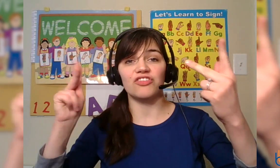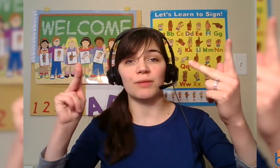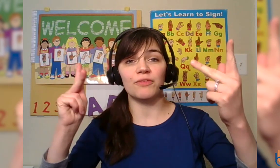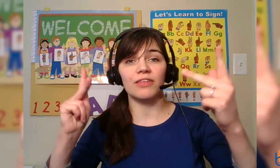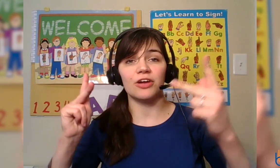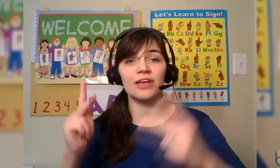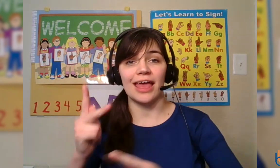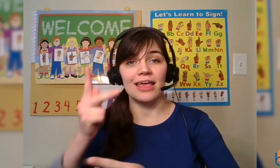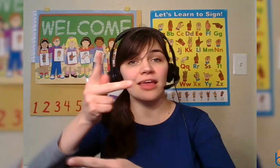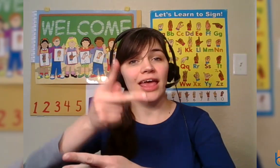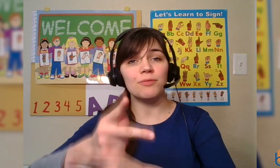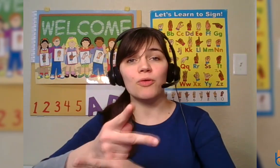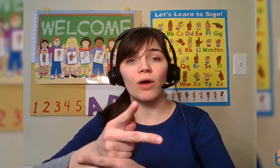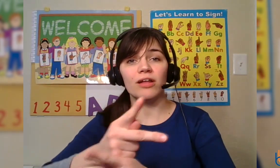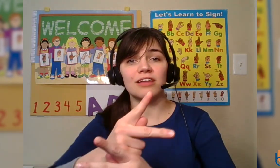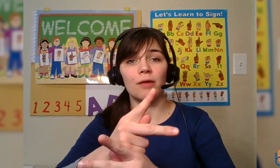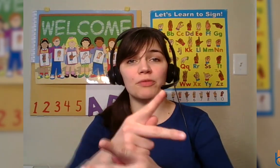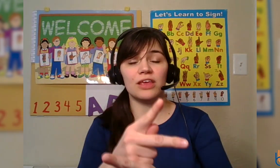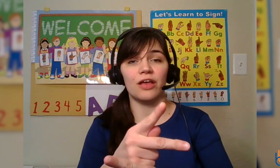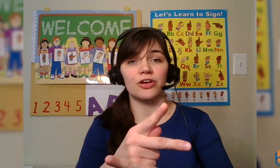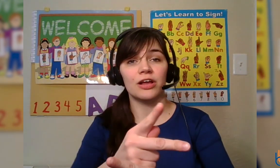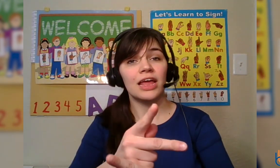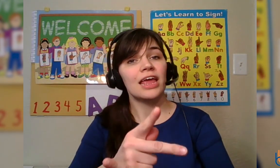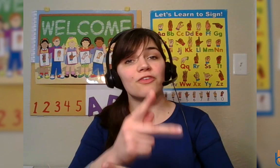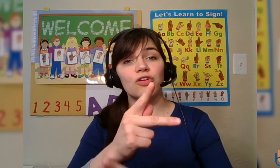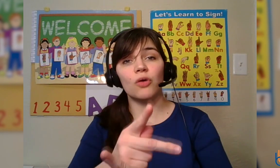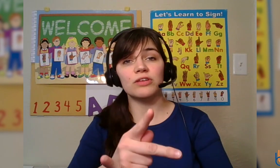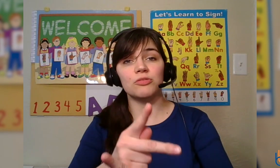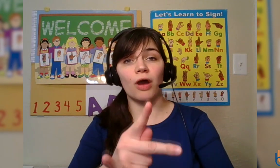shape of the letter K and put one on top of the other. If you're going to borrow